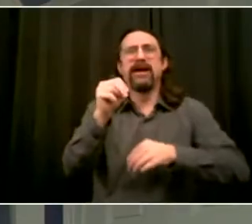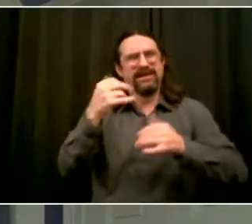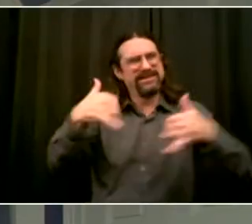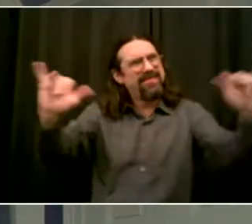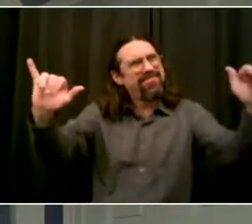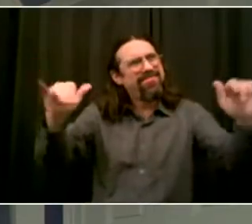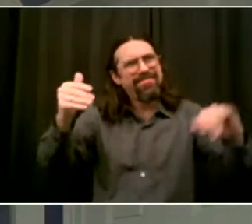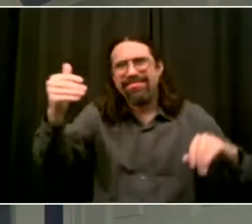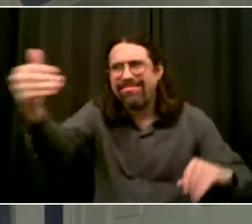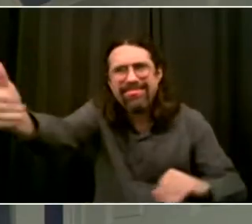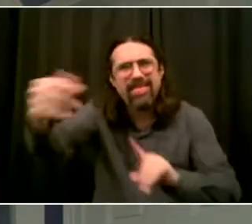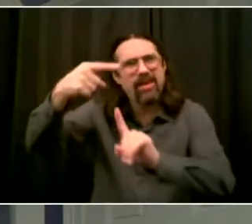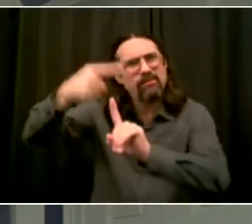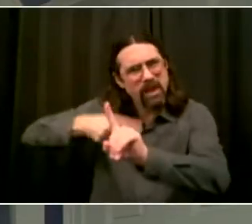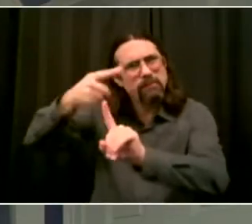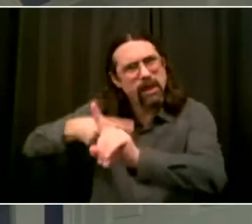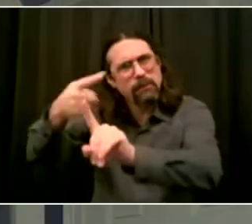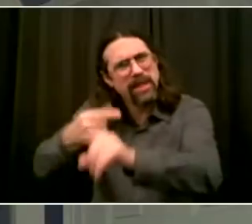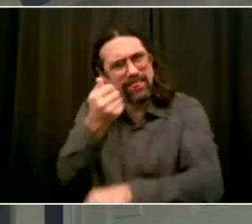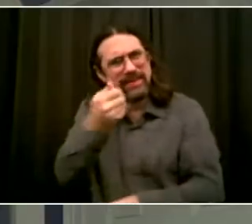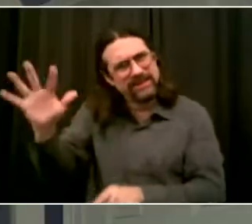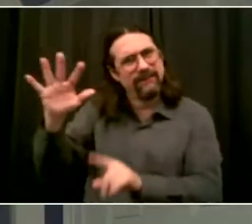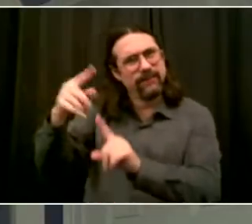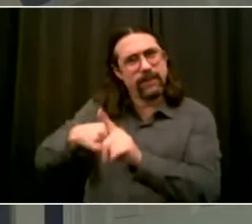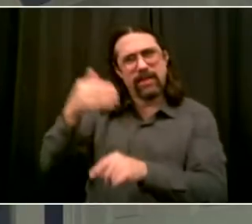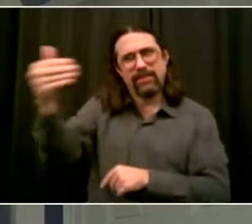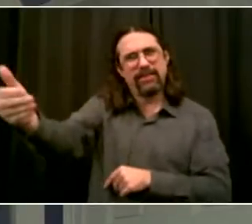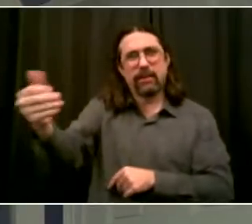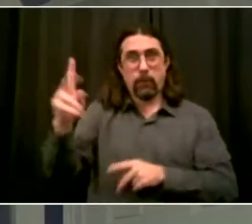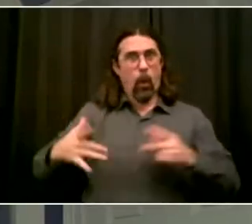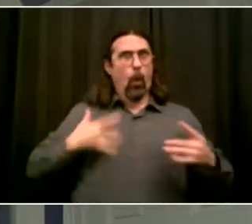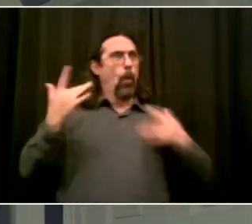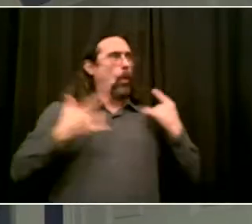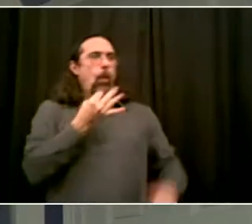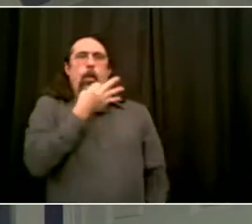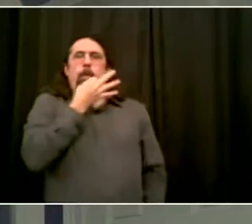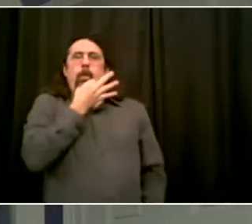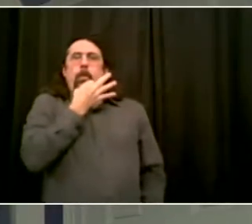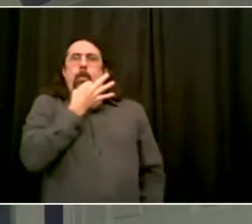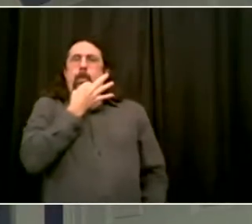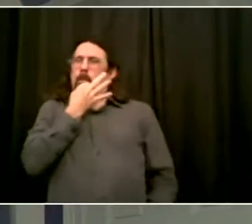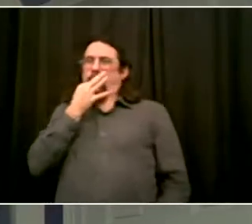NIDIDIIDVUAUAL ACTIONS COULD HAVE ALL KINDS OF RAMIFICATIONS TO THOSE AROUND